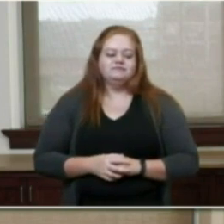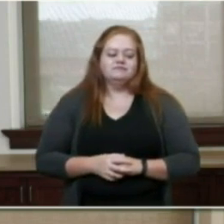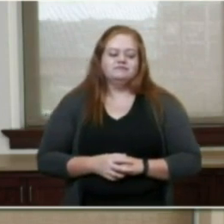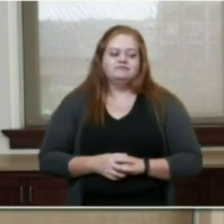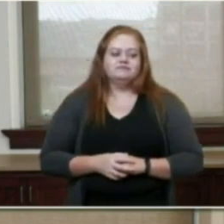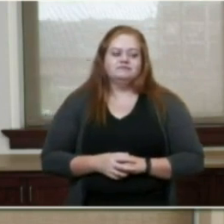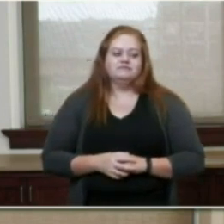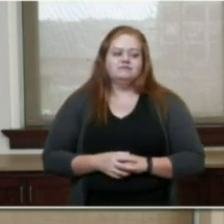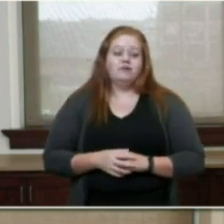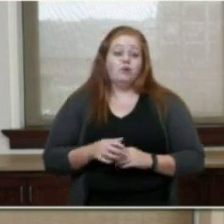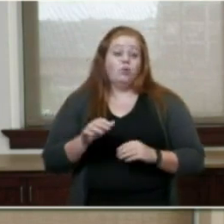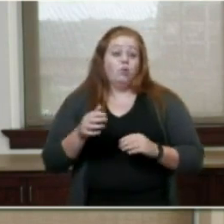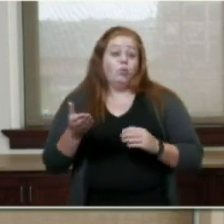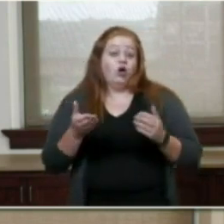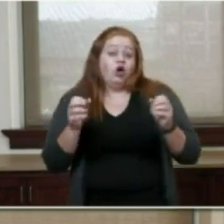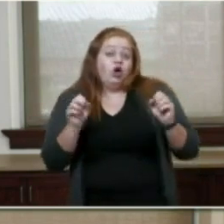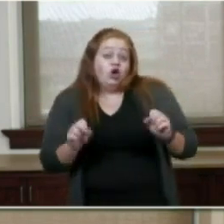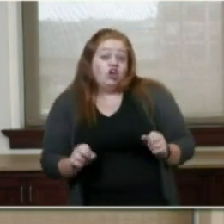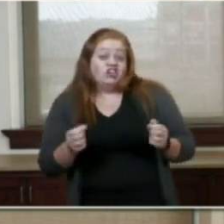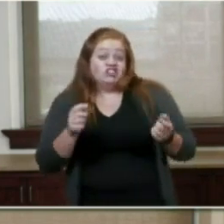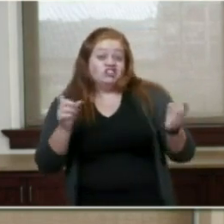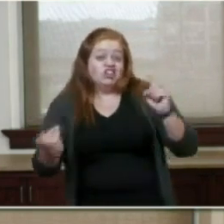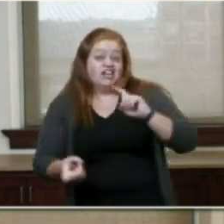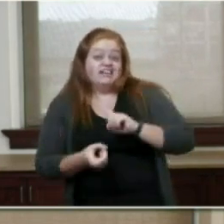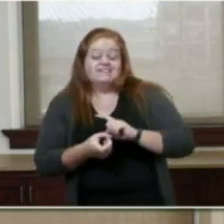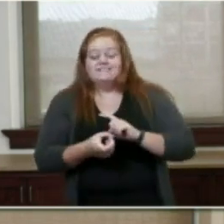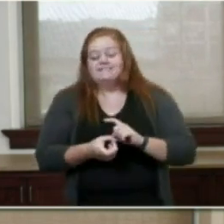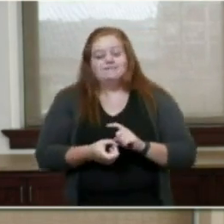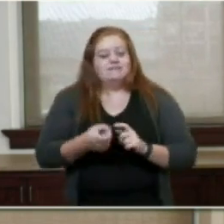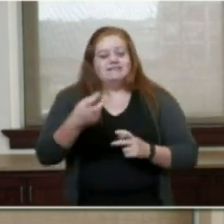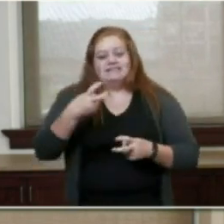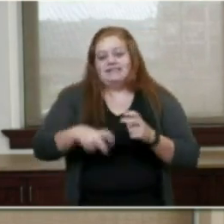would change? It's just hard to say there's so many different factors that